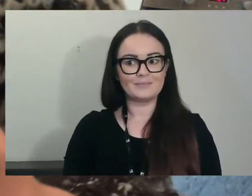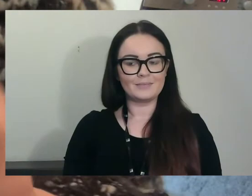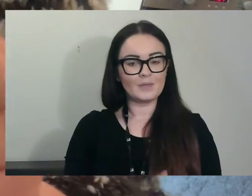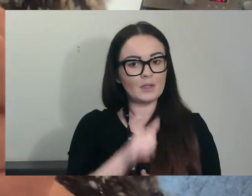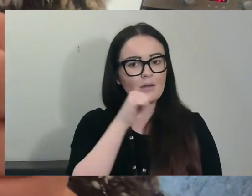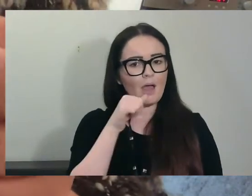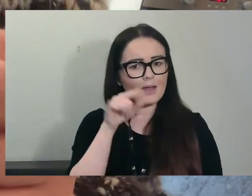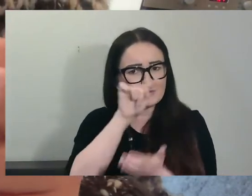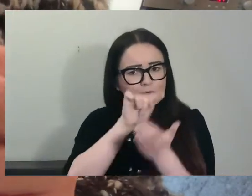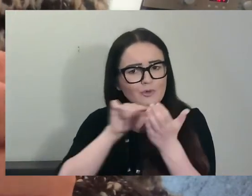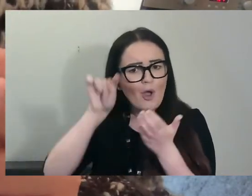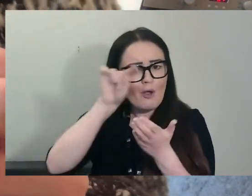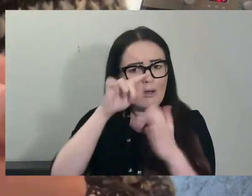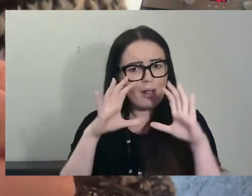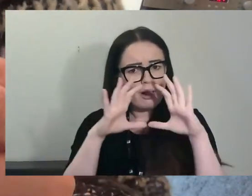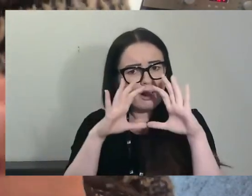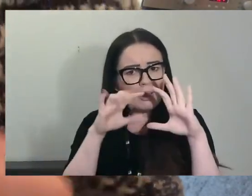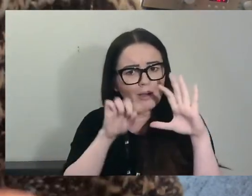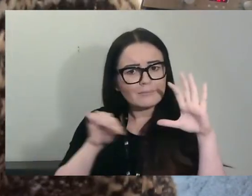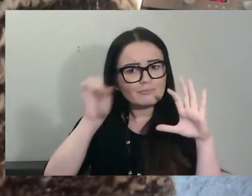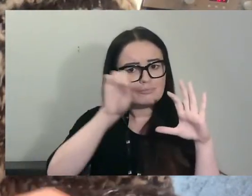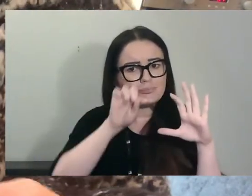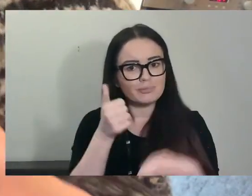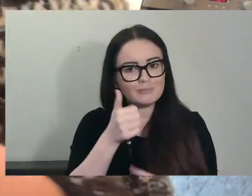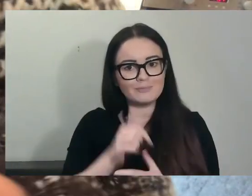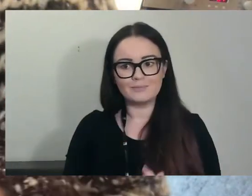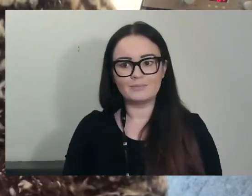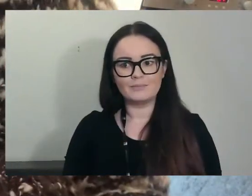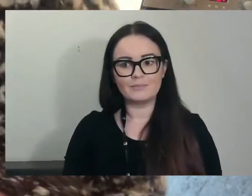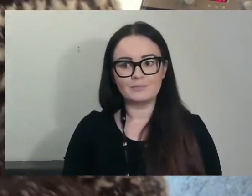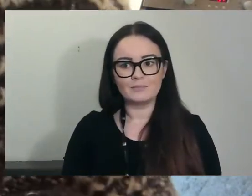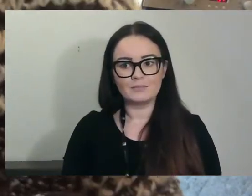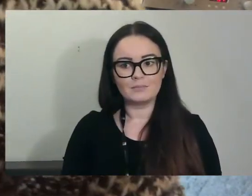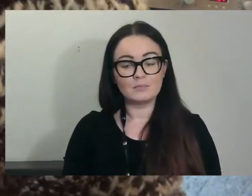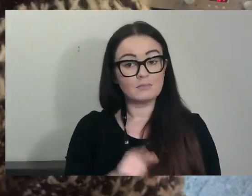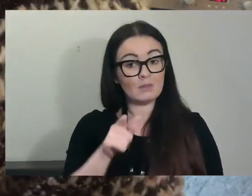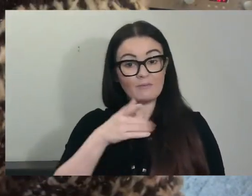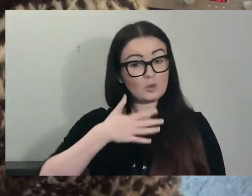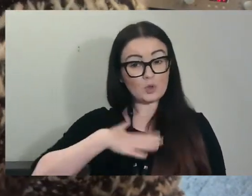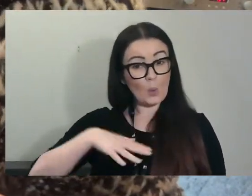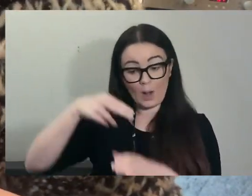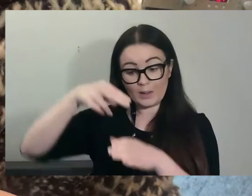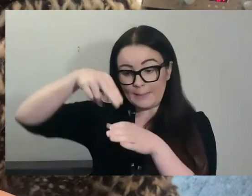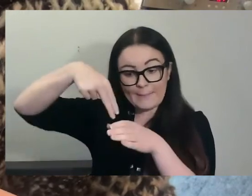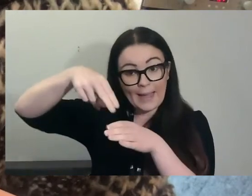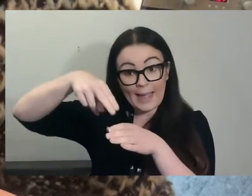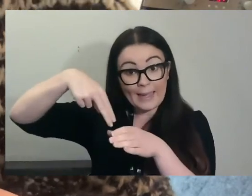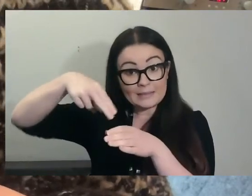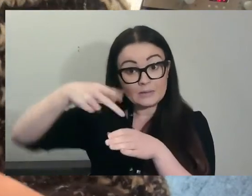and I get a nice circle shape like that. Now if you don't want to use a paintbrush, something